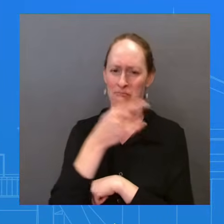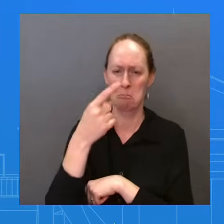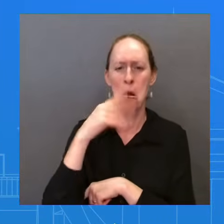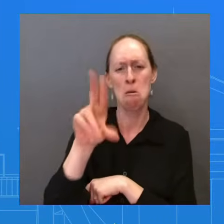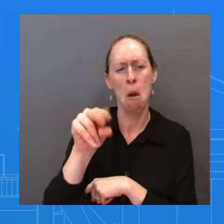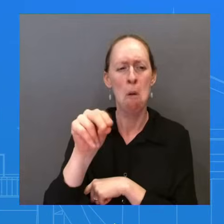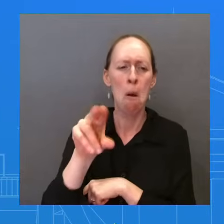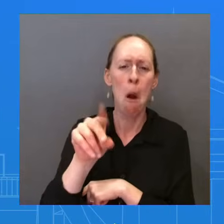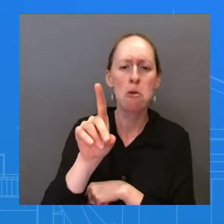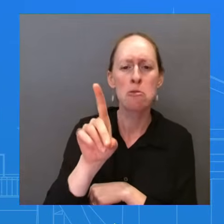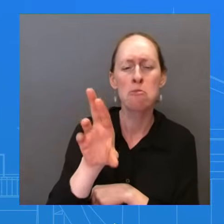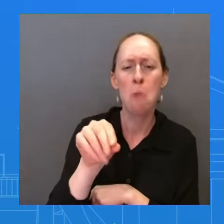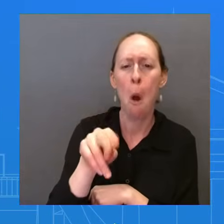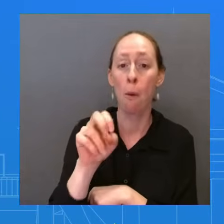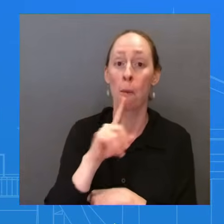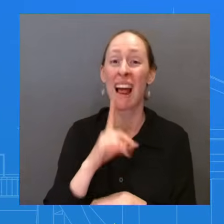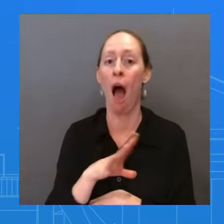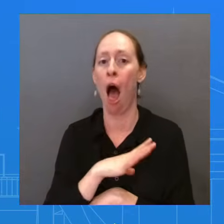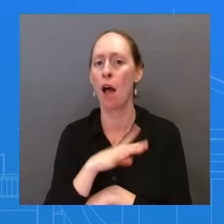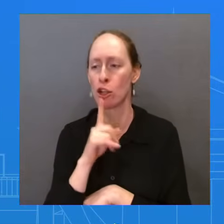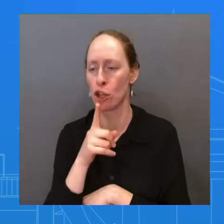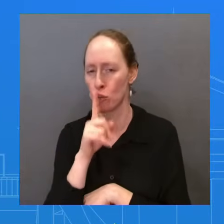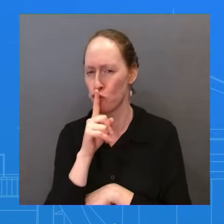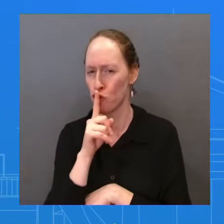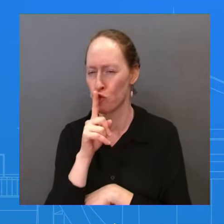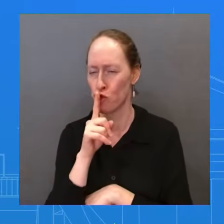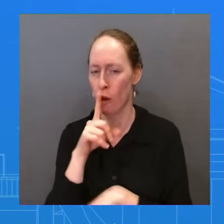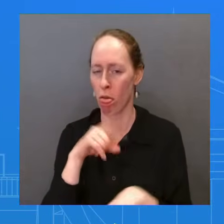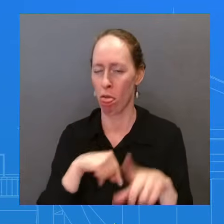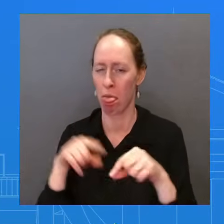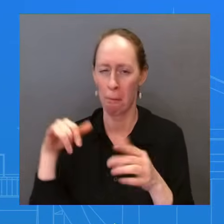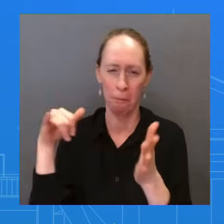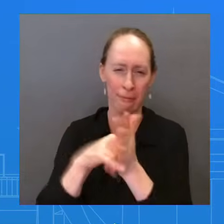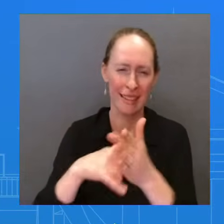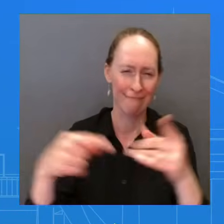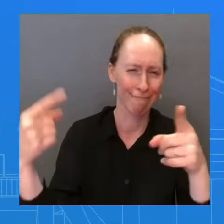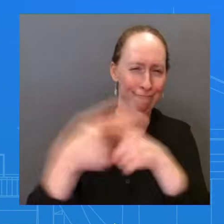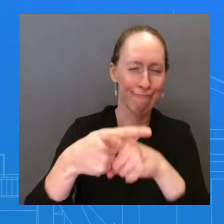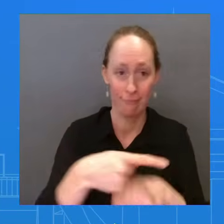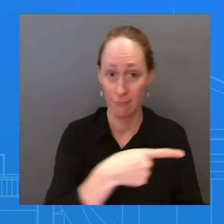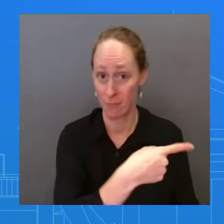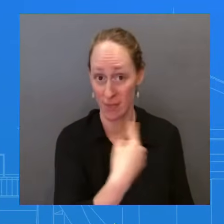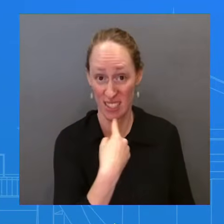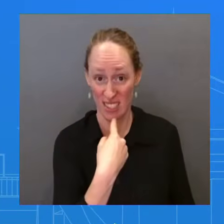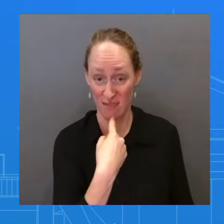We have communicated privately to the Ukrainians, as recently as last week or so,